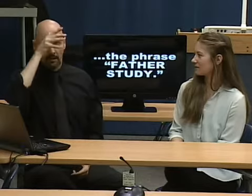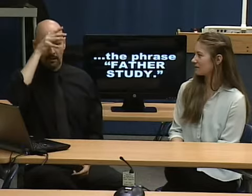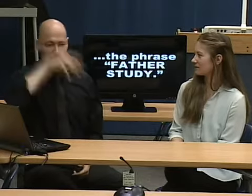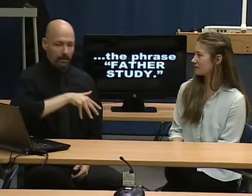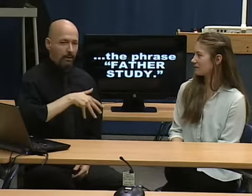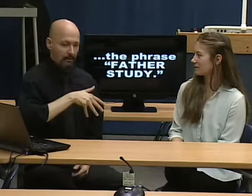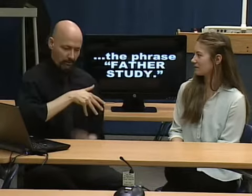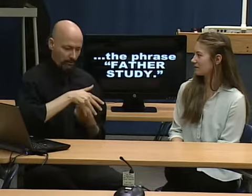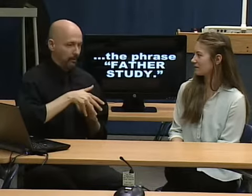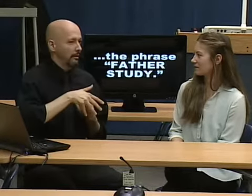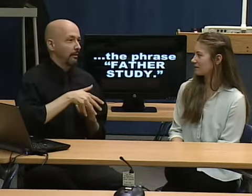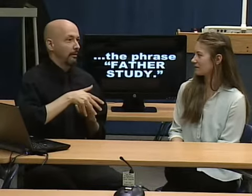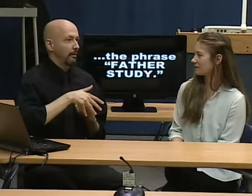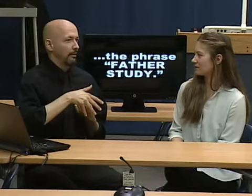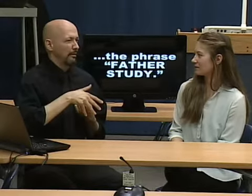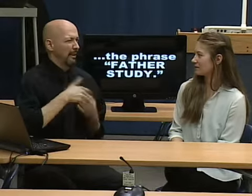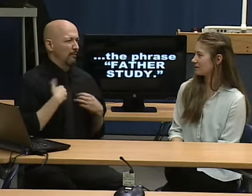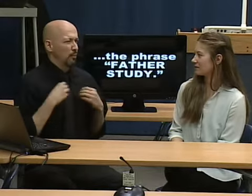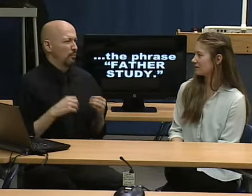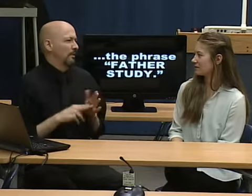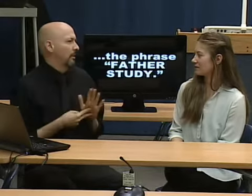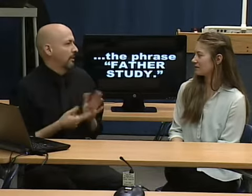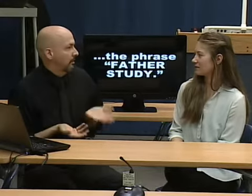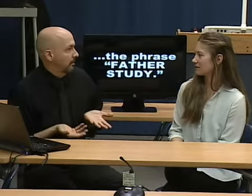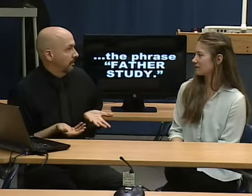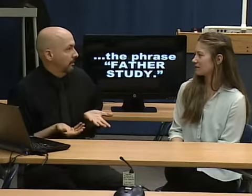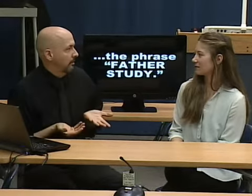But this gesture? It doesn't have meaning.